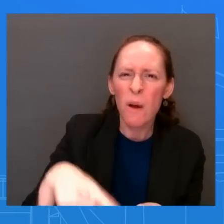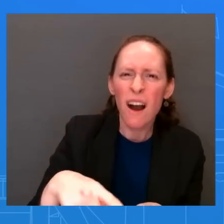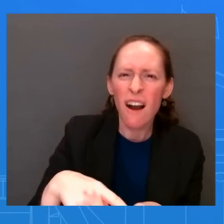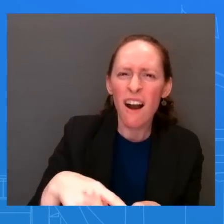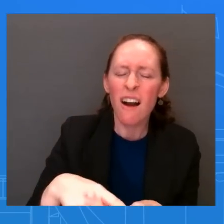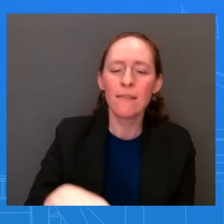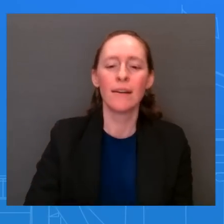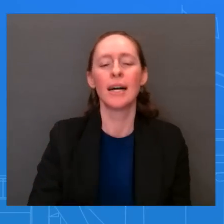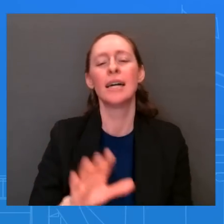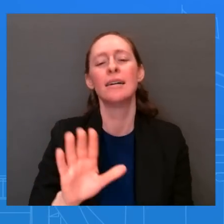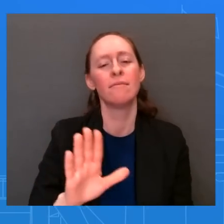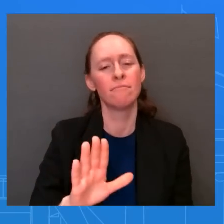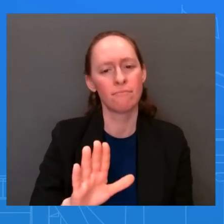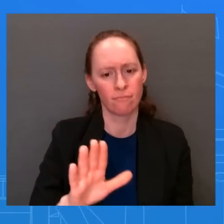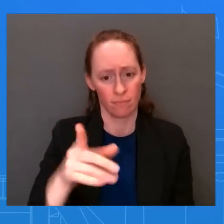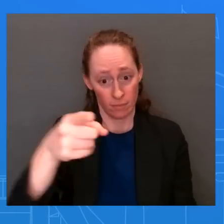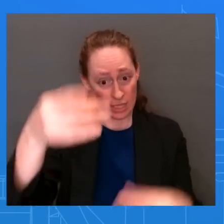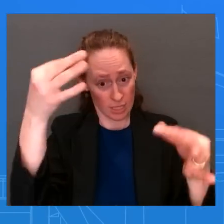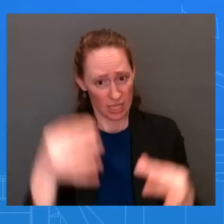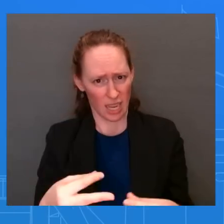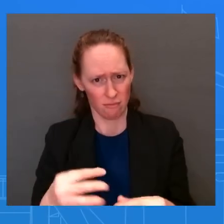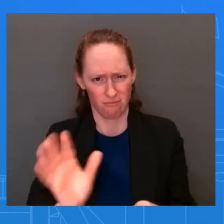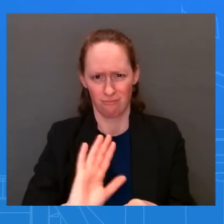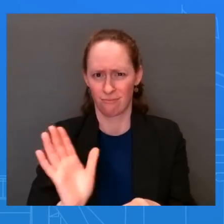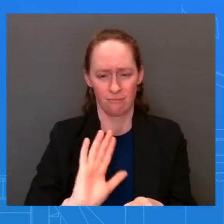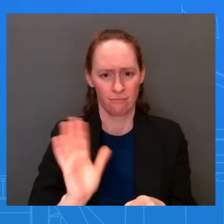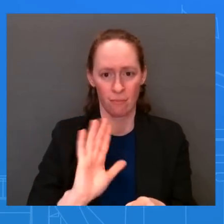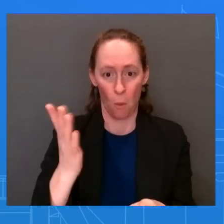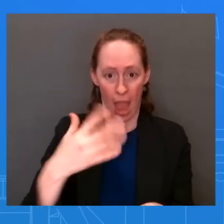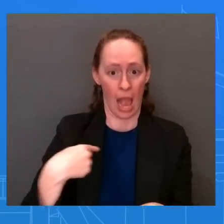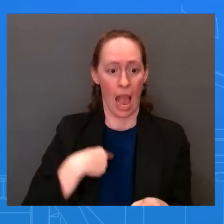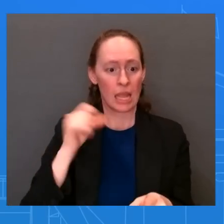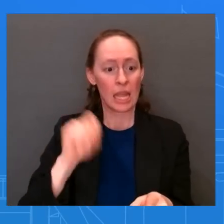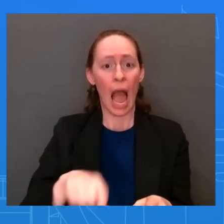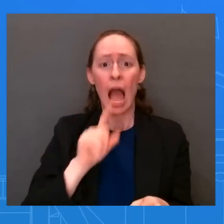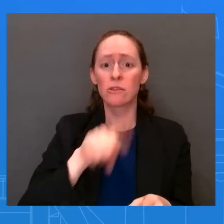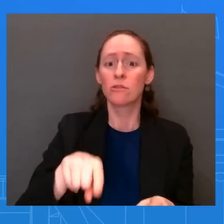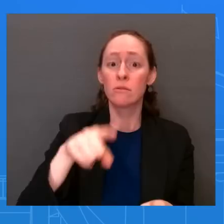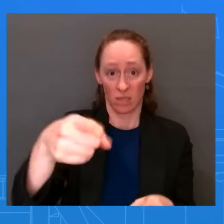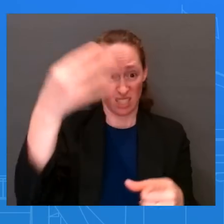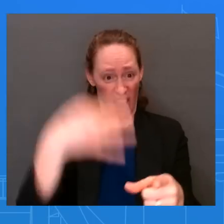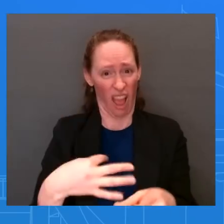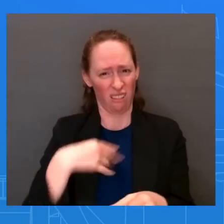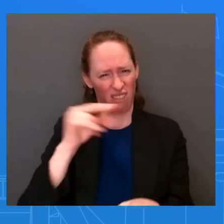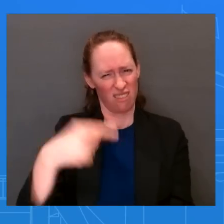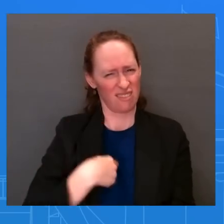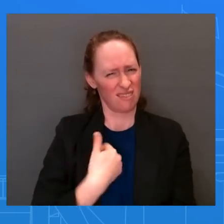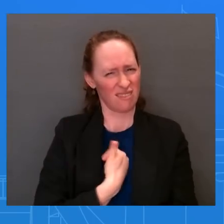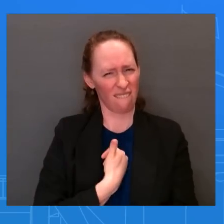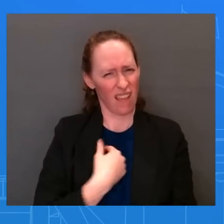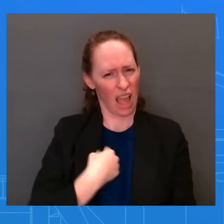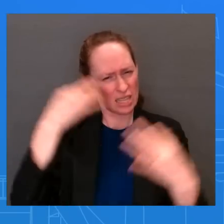and can't answer from here. What I am telling you is that we are respecting the process. We are being prudent from here.